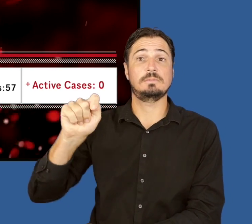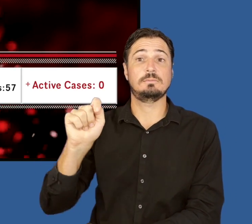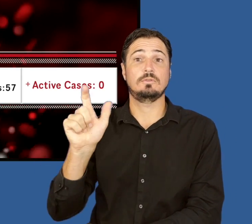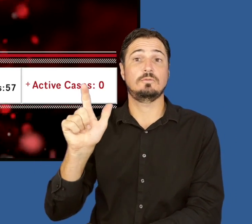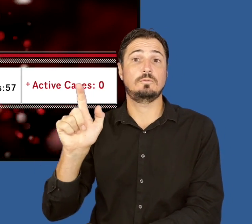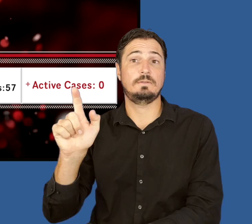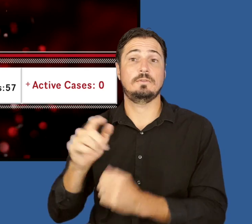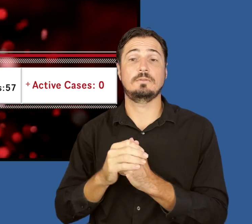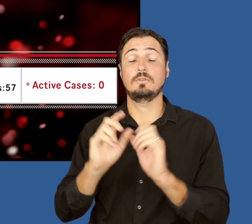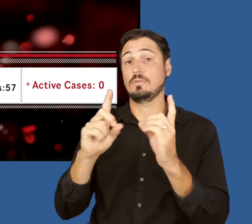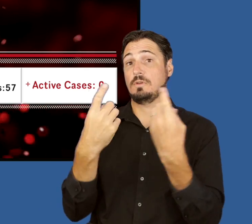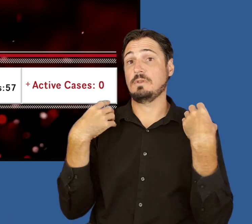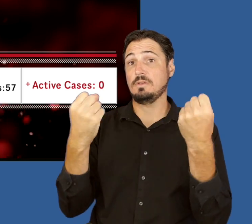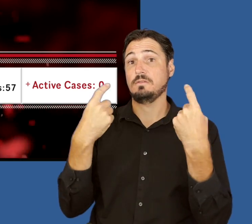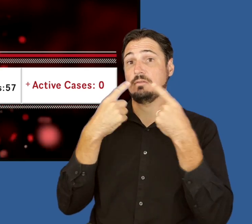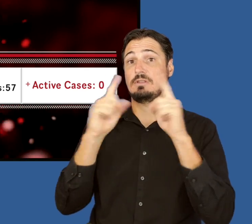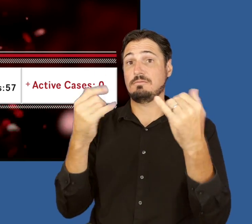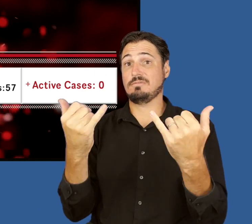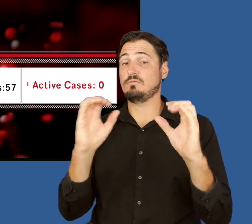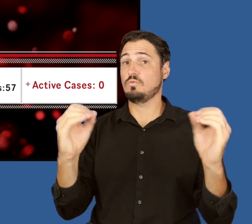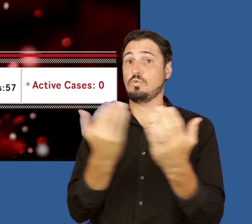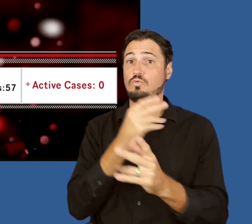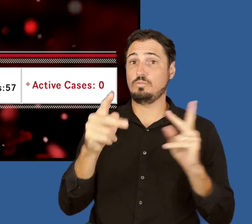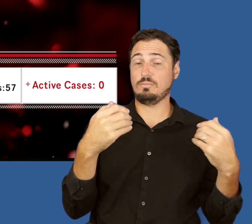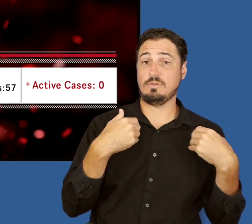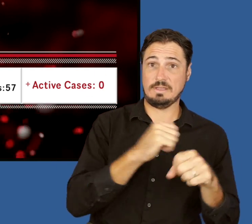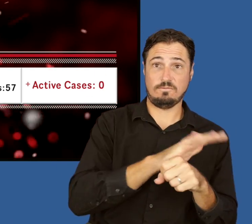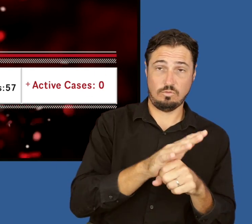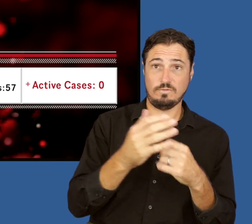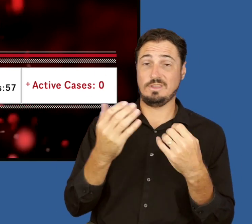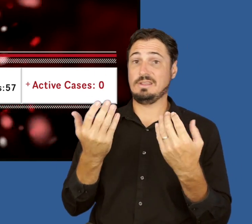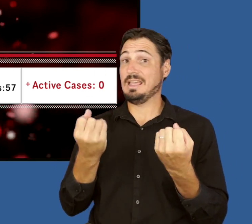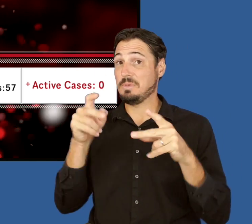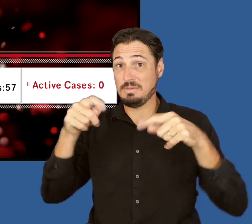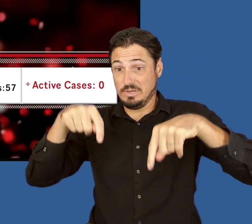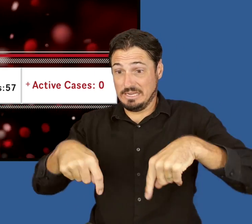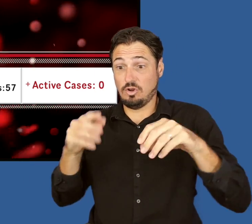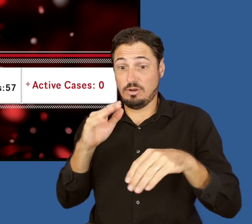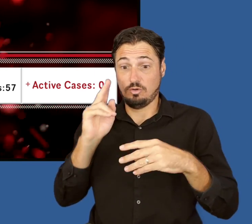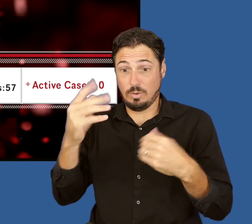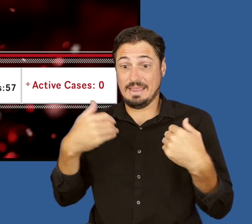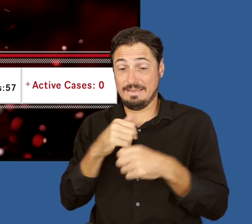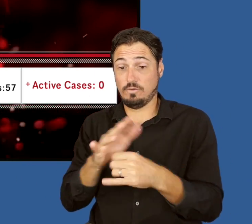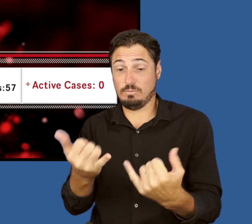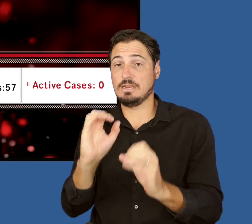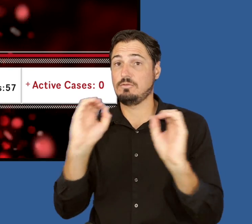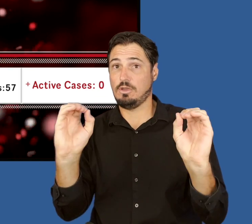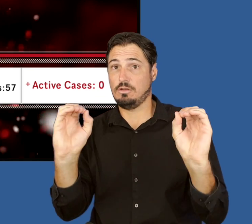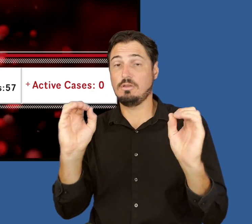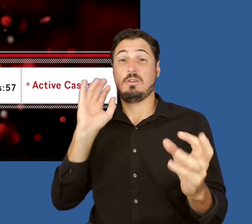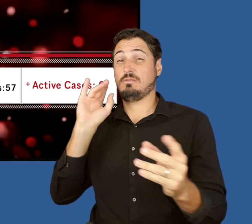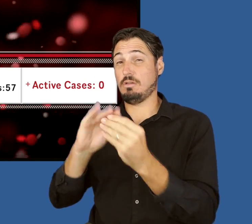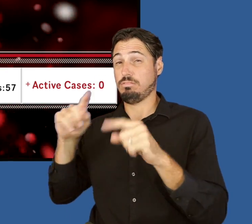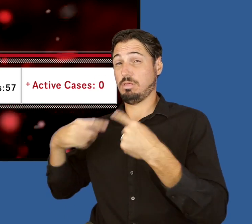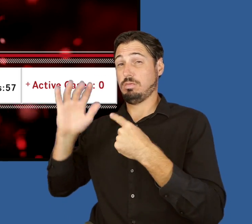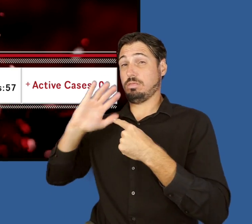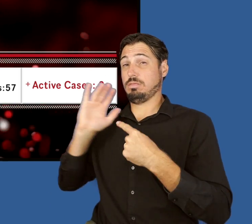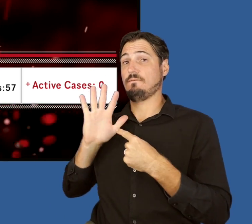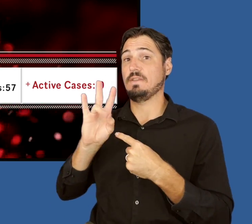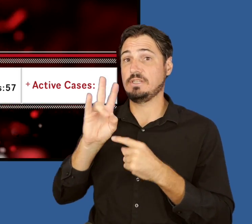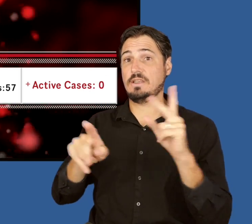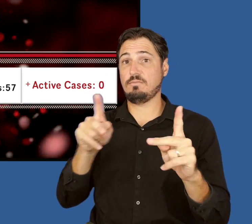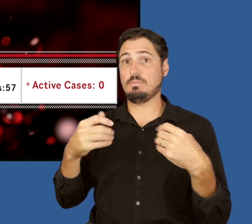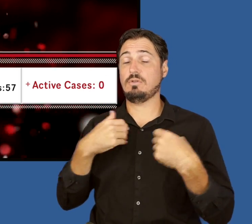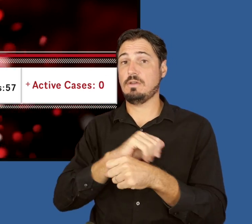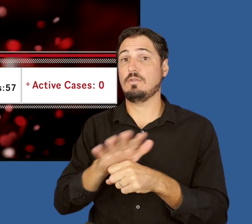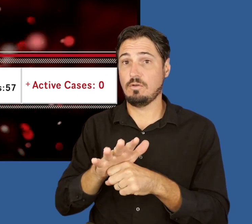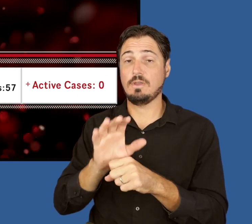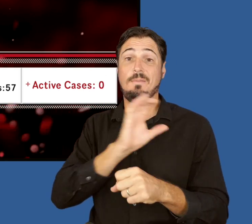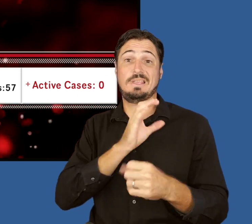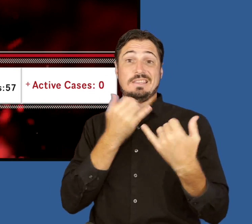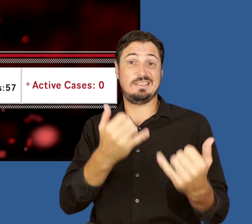The Department of Health reports no new cases on Kaua‘i and there continues to be no active cases. Our cumulative case count is 57. Our police department is tracking nearly 2,000 people